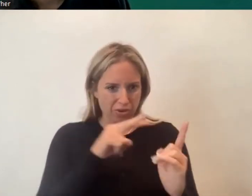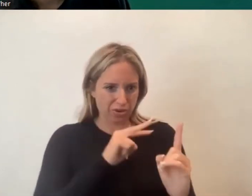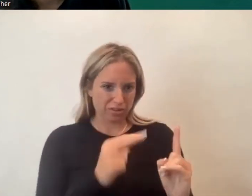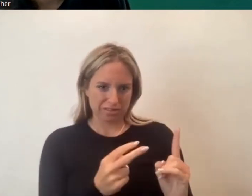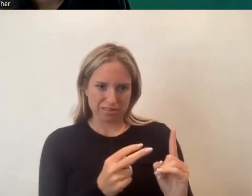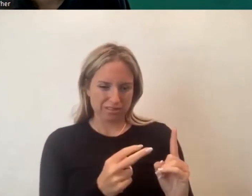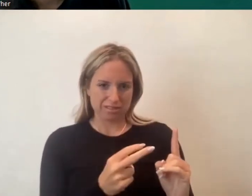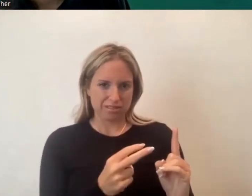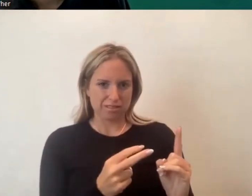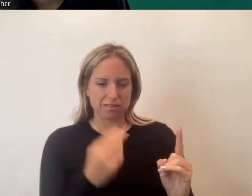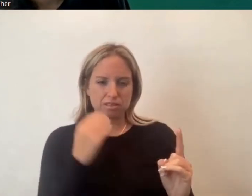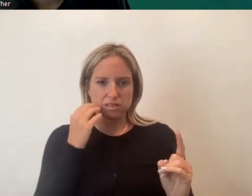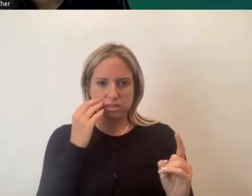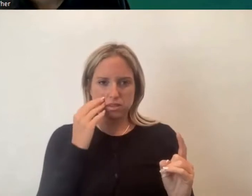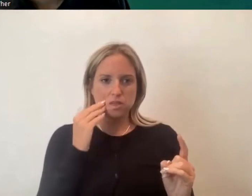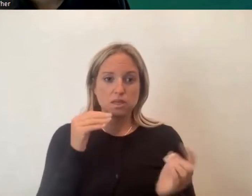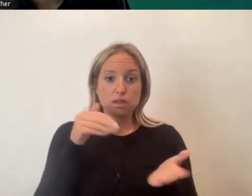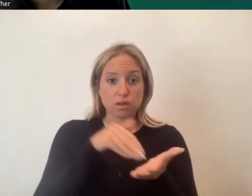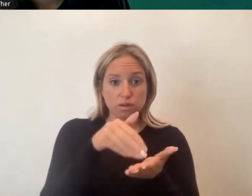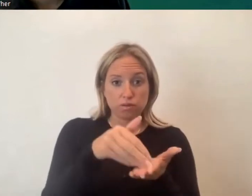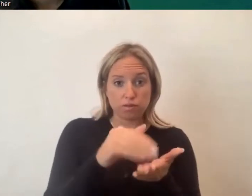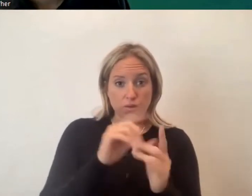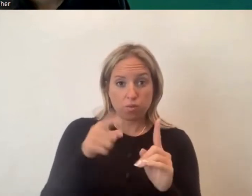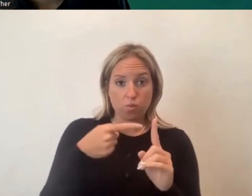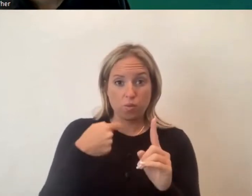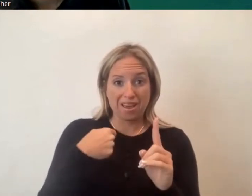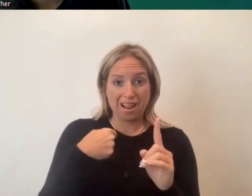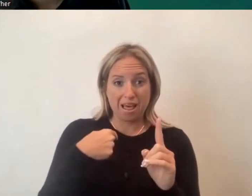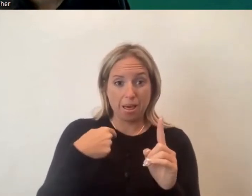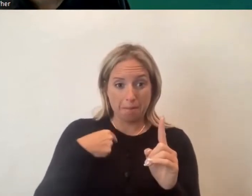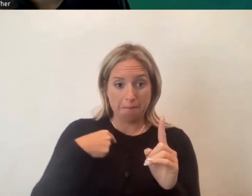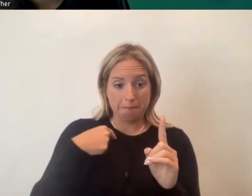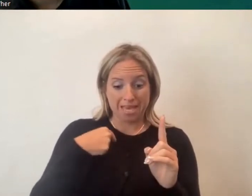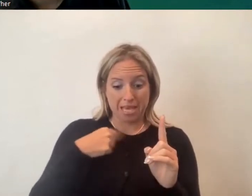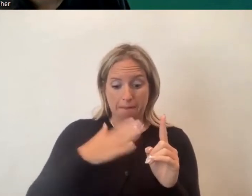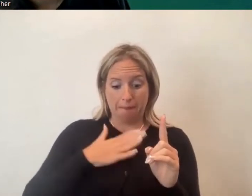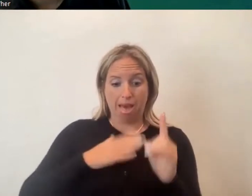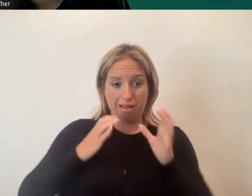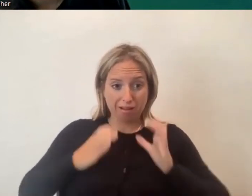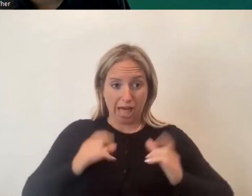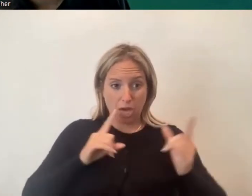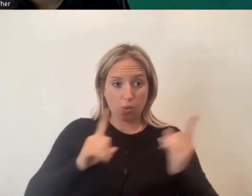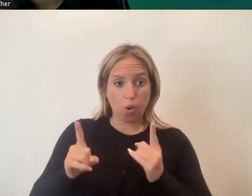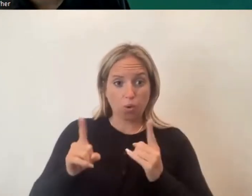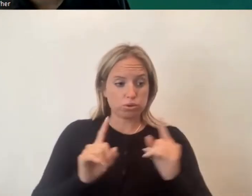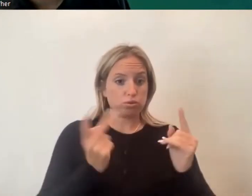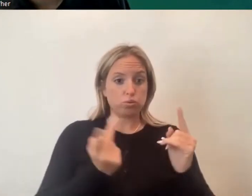So a lot of times for when I'm taking a client to a hearing, what I'm explaining to them